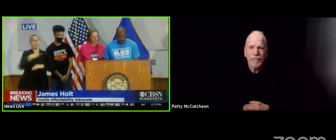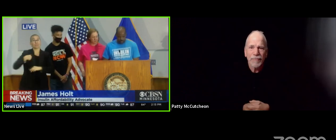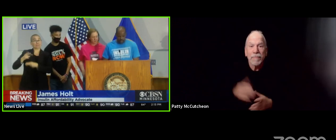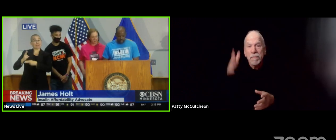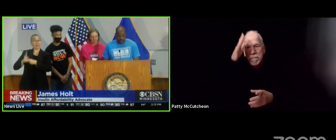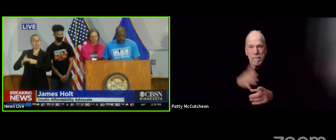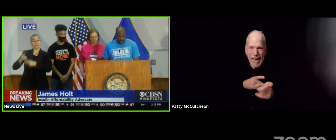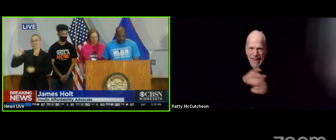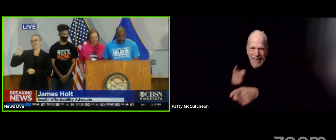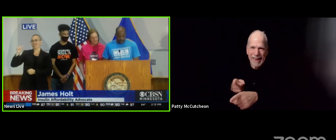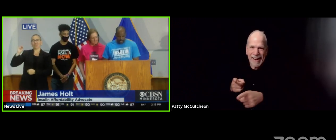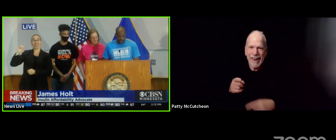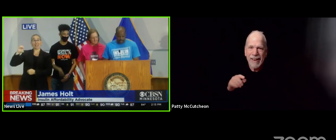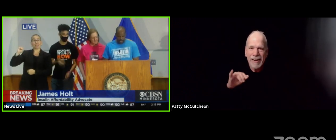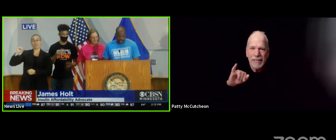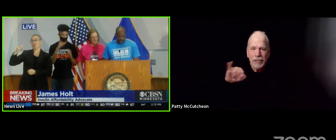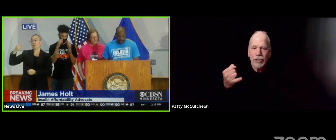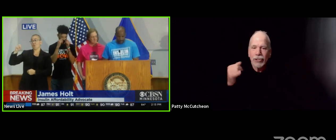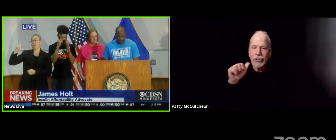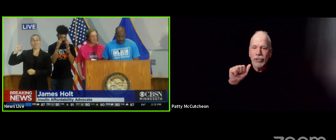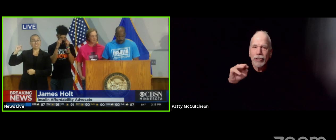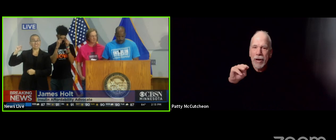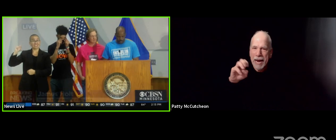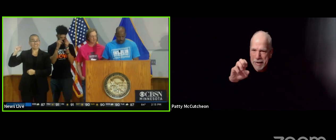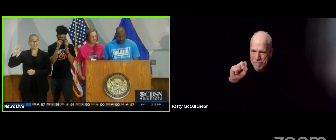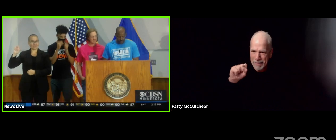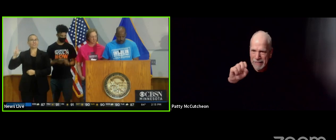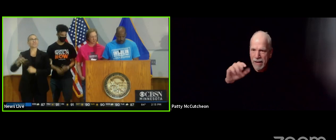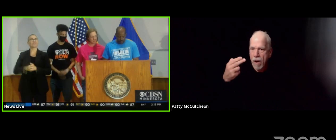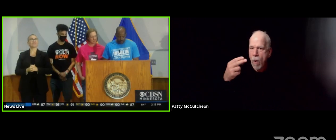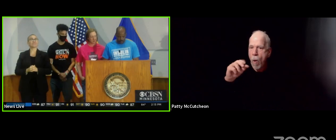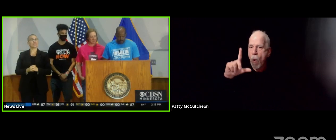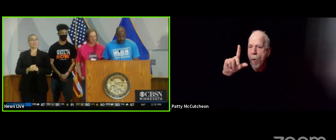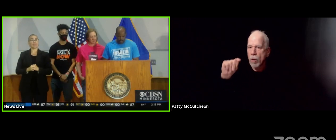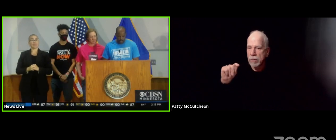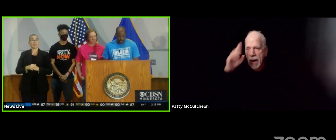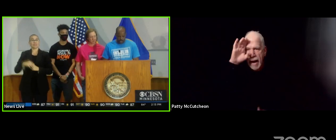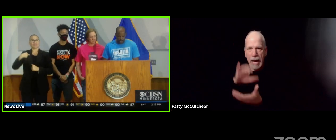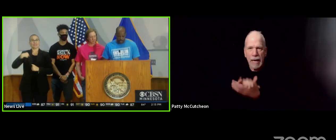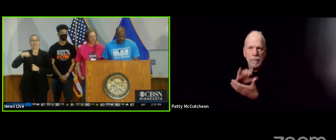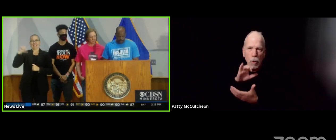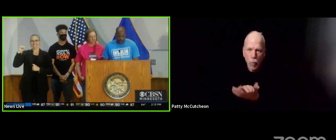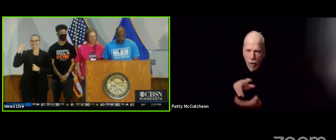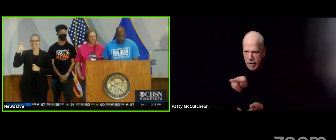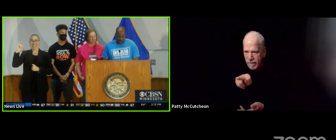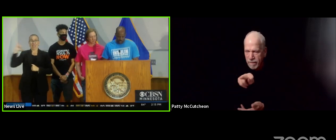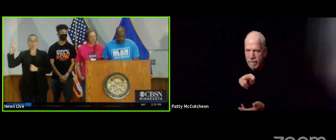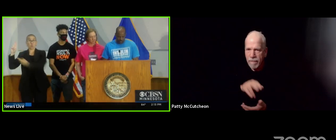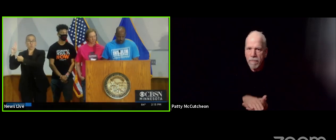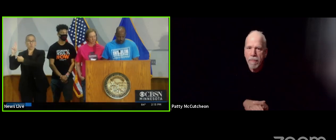JR. SEIU BOARD MEMBER, INSULIN FOR ALL ADVOCATE,